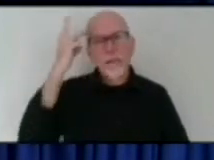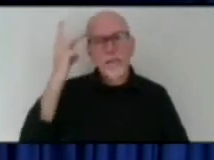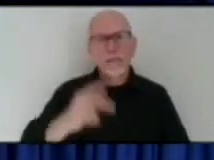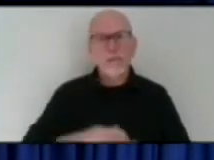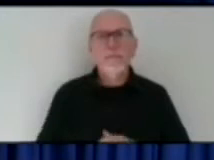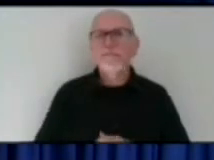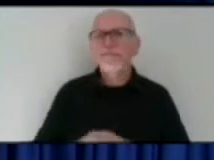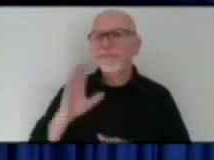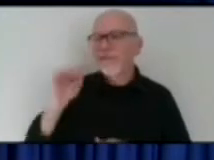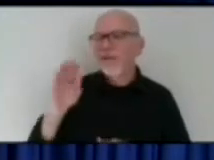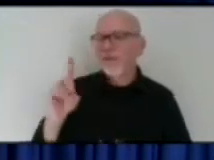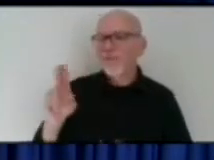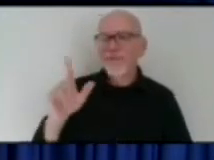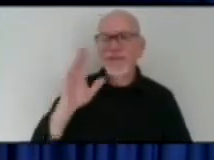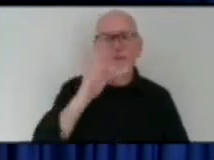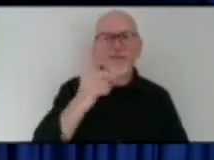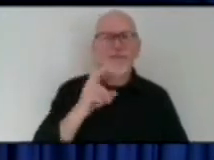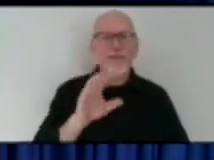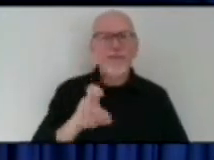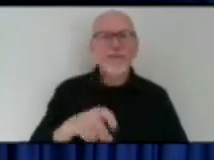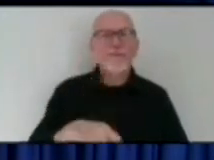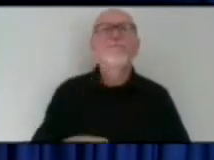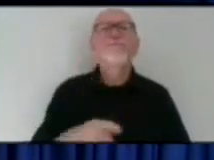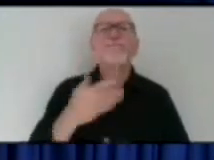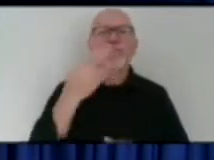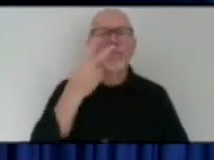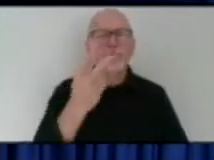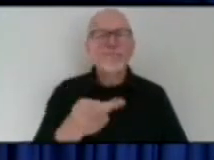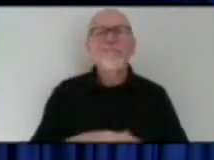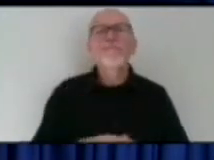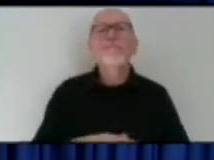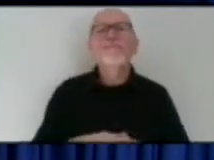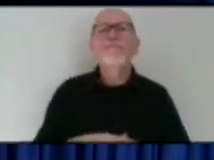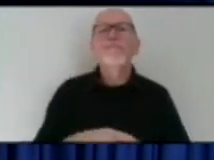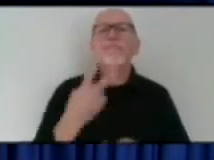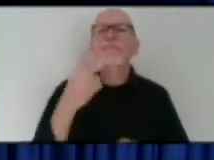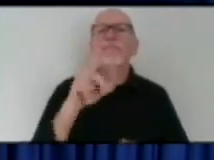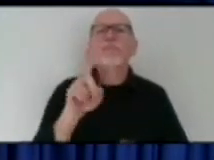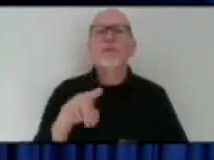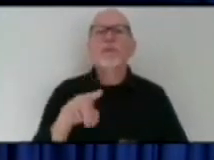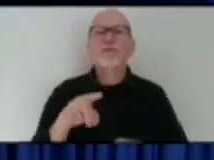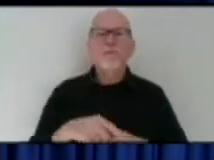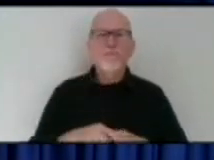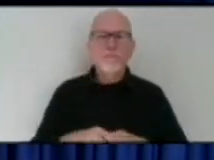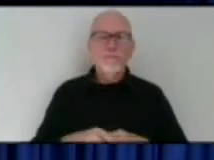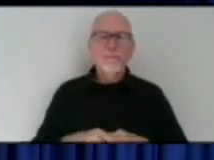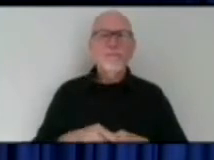Governor. Good afternoon, Dr Box. Always good to check with you. A couple of questions, Governor. Uh, before the election, there have been some